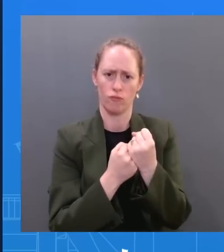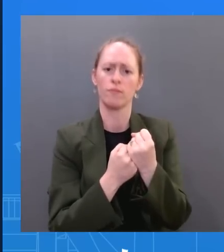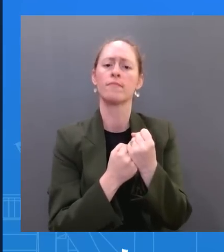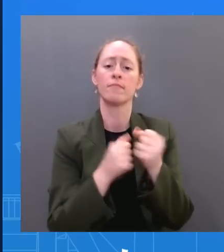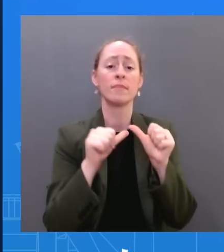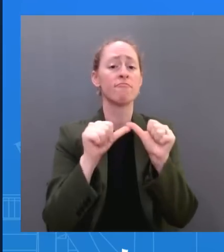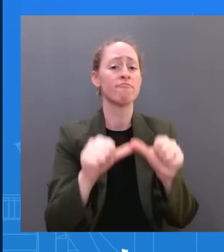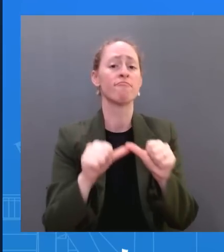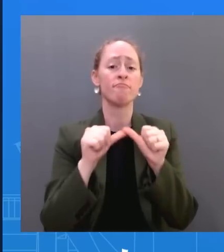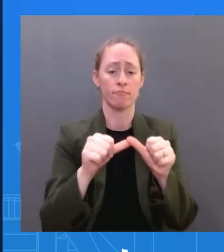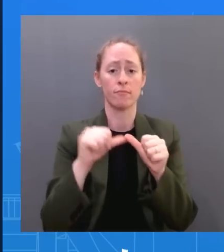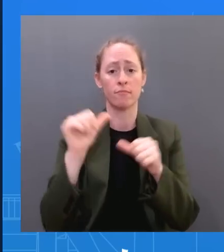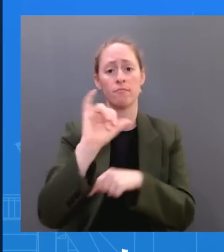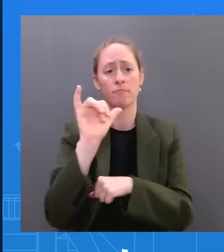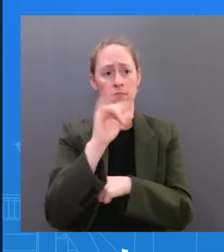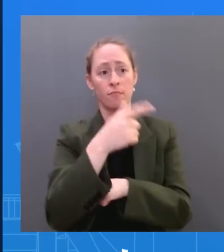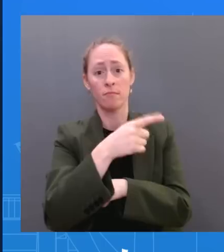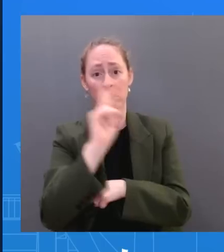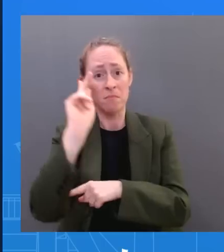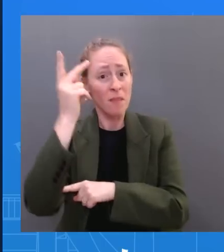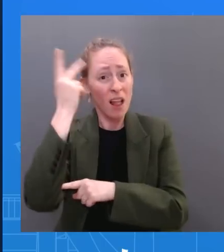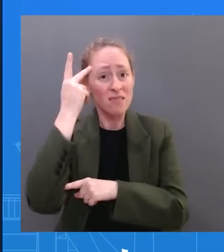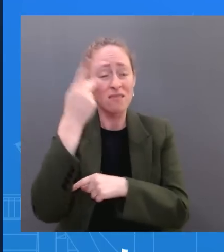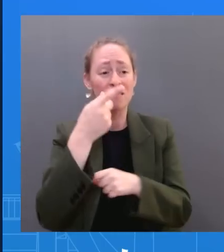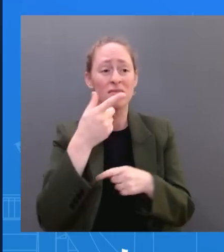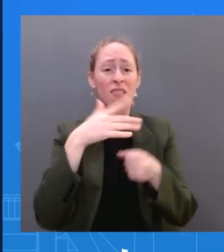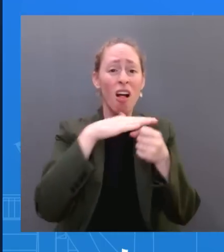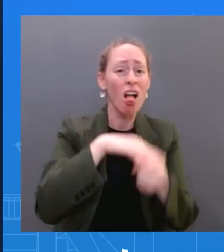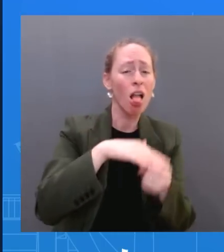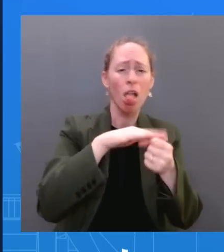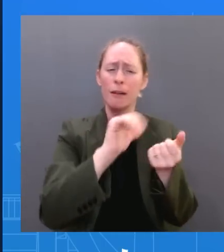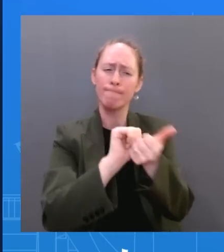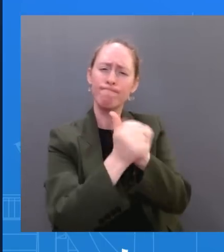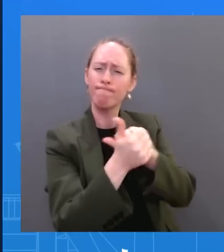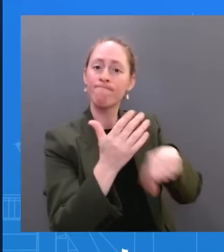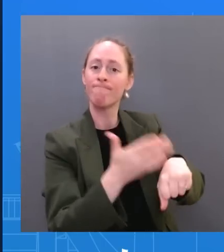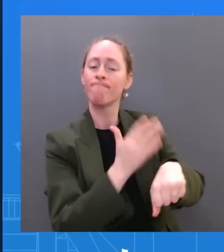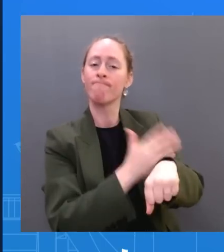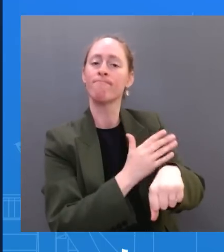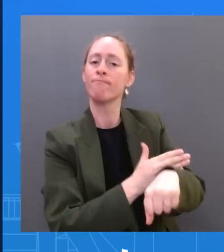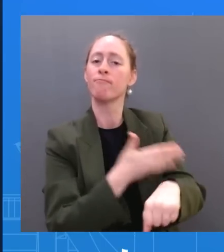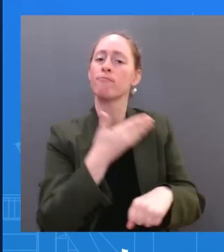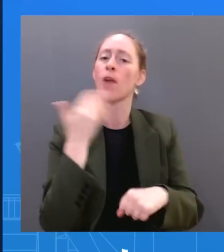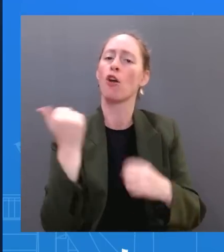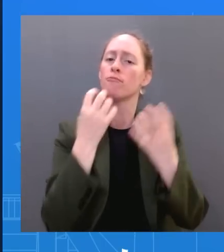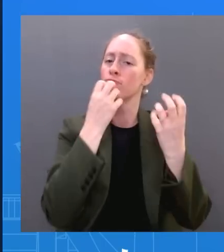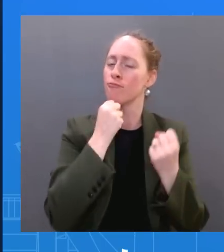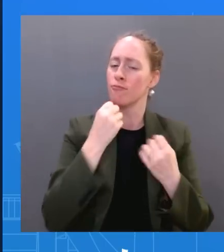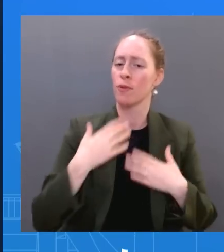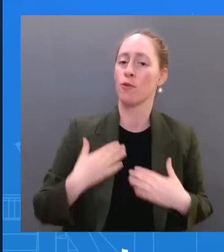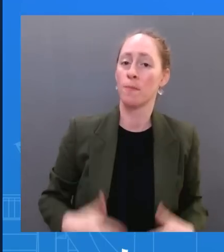In Israel, the President will meet with the Prime Minister, the President, the leader of the opposition, as well as attend a reception